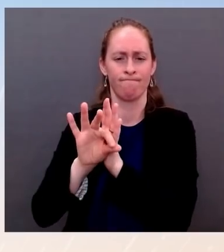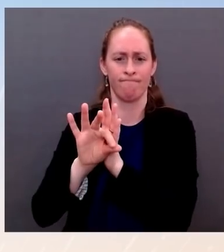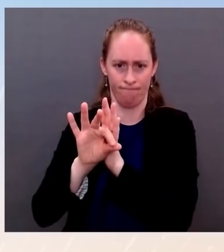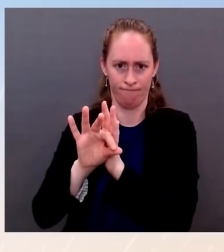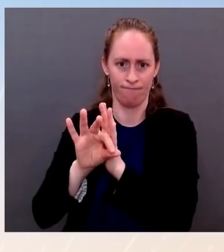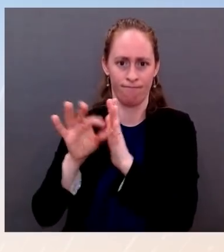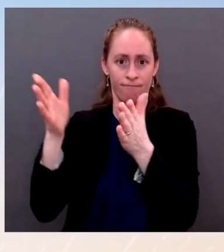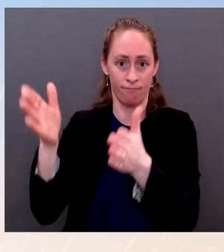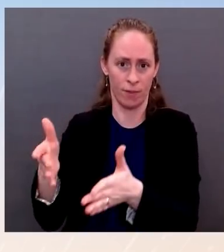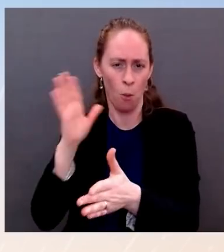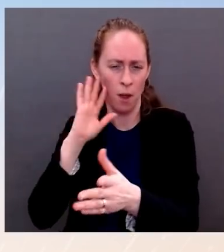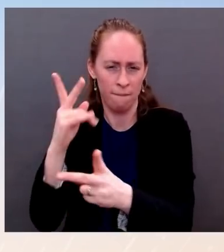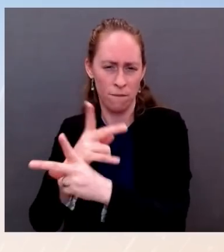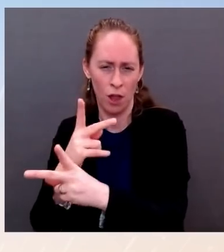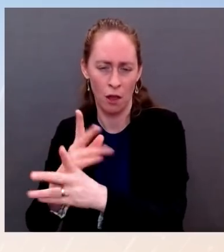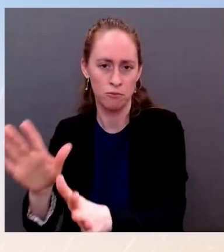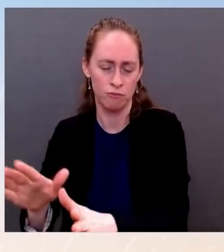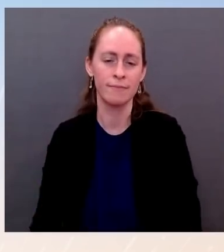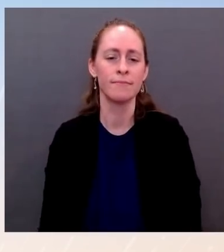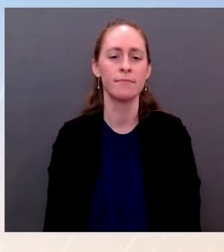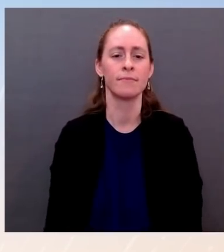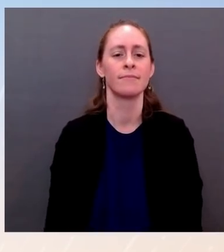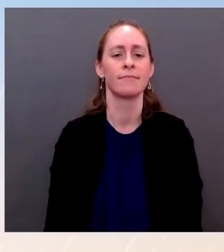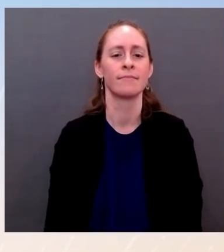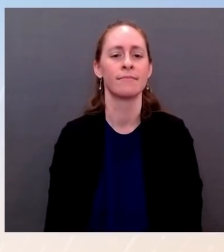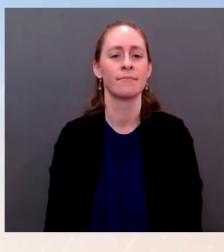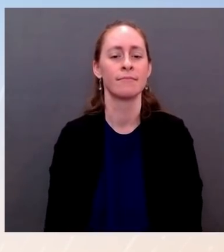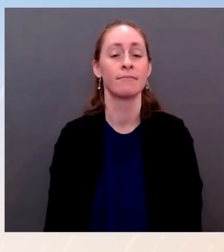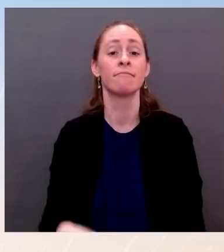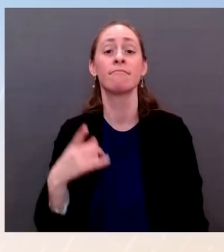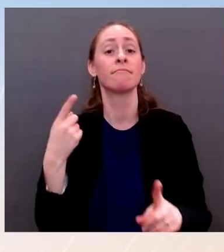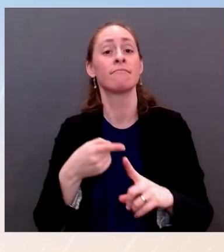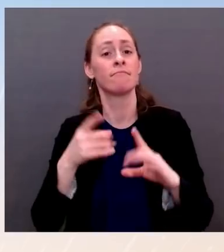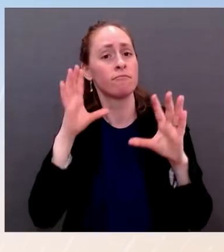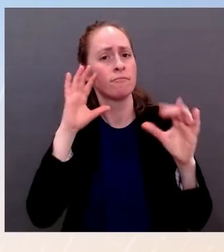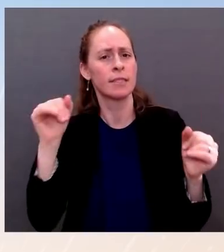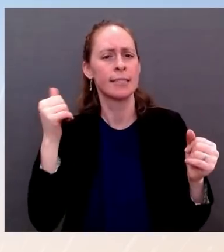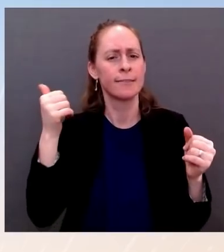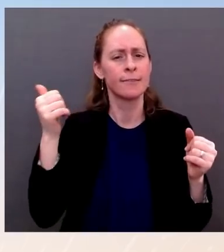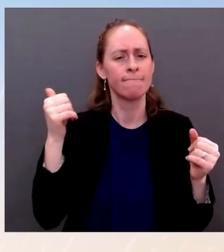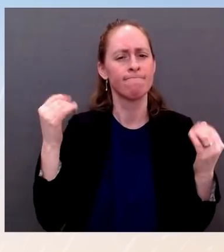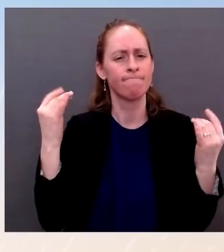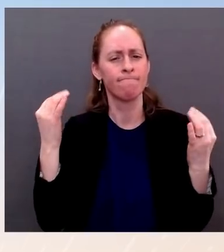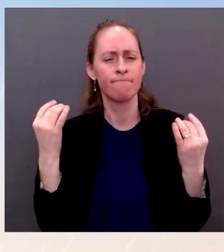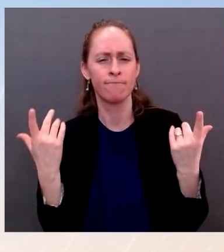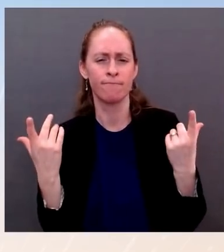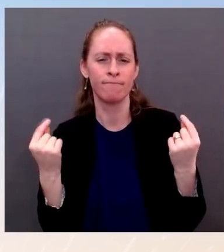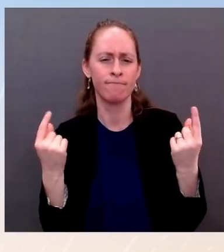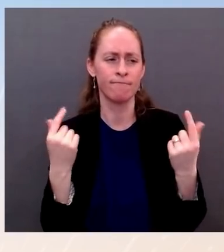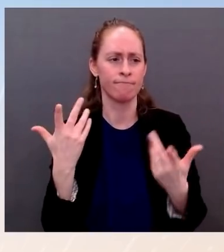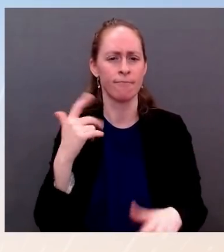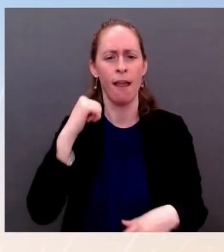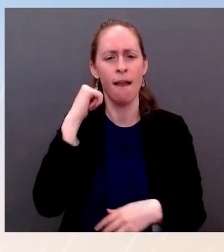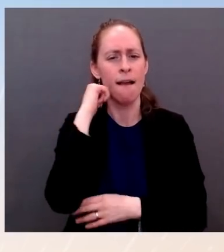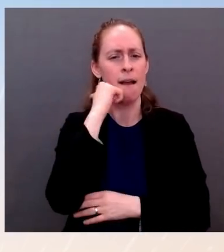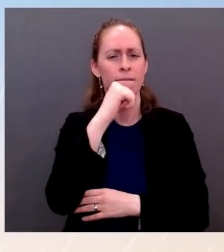is how you're addressing core costs for the American people. So, you referenced the Build Back Better plan. First, we believe there's a path forward,